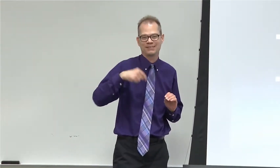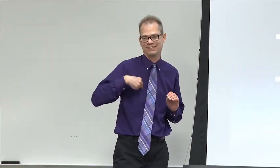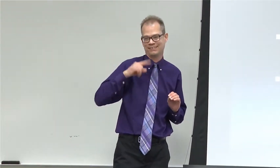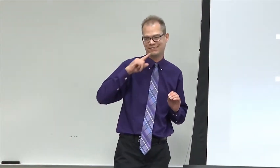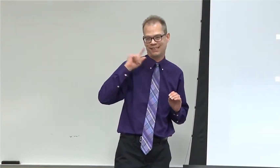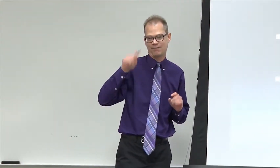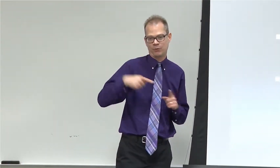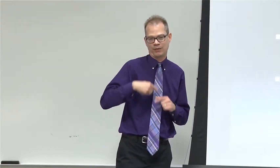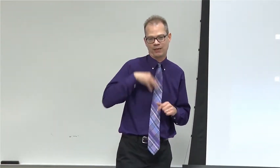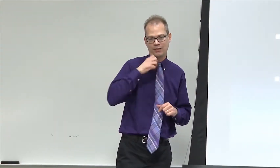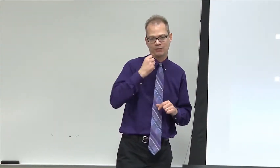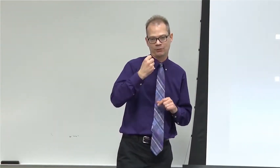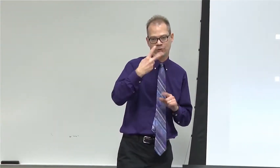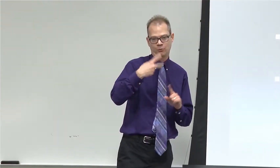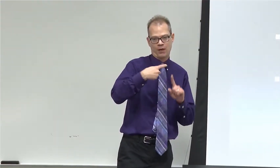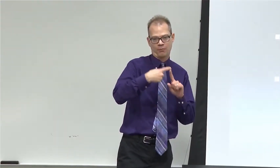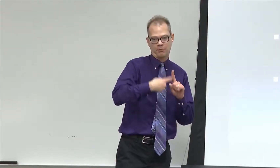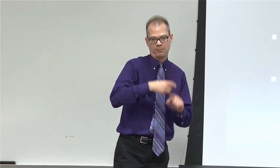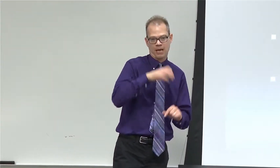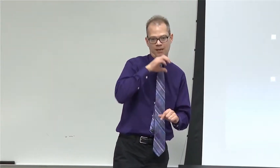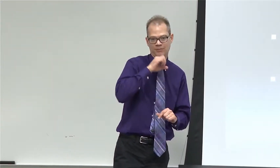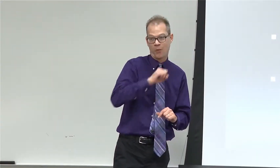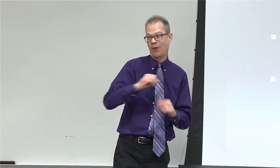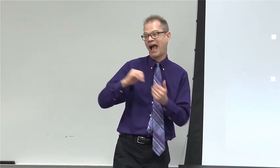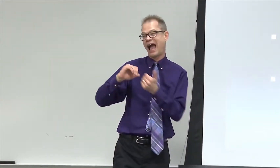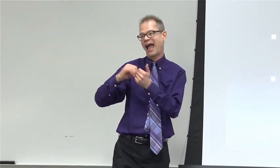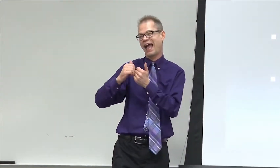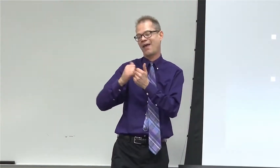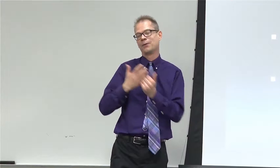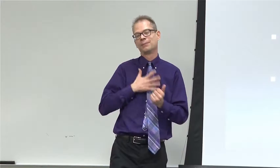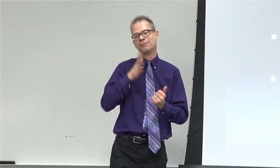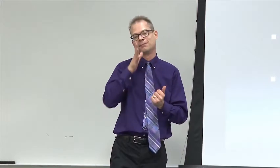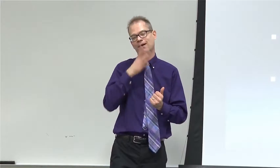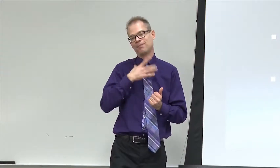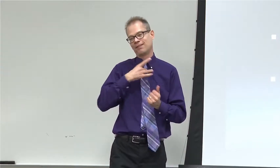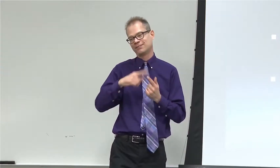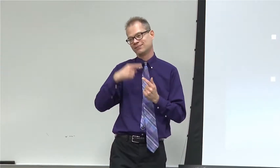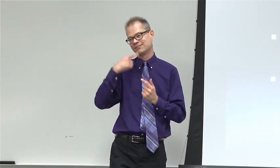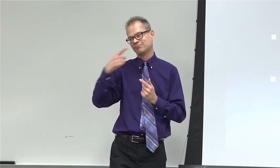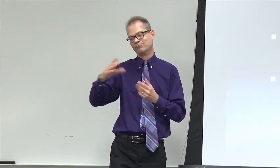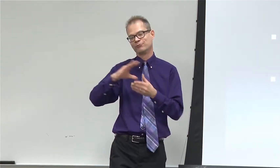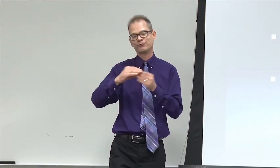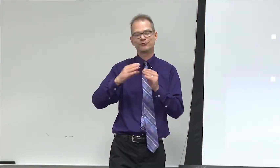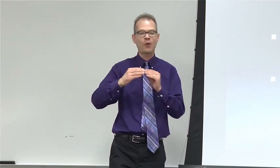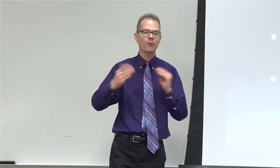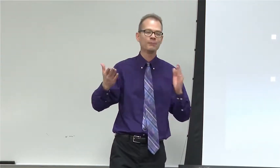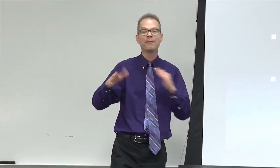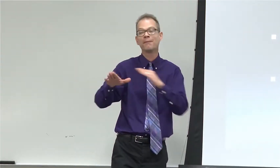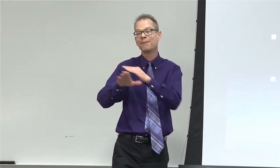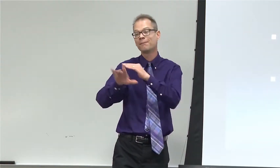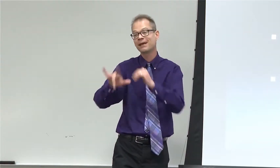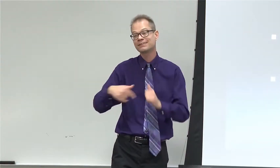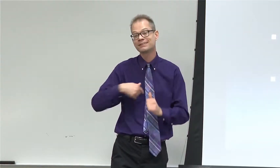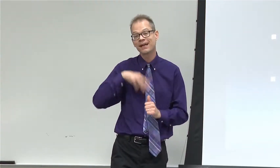They found out that I was deaf when I was 12 months old. My parents love to tell the story